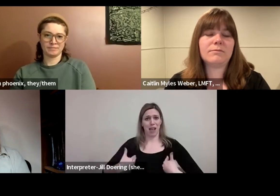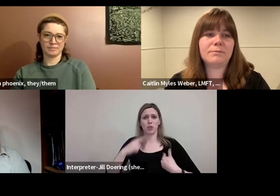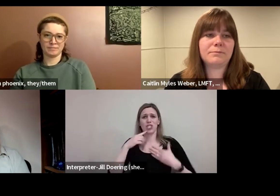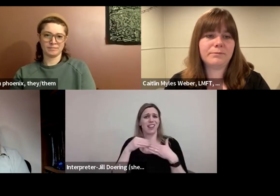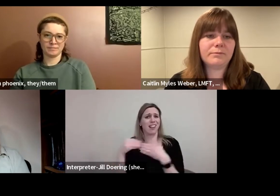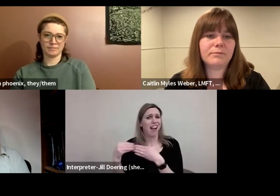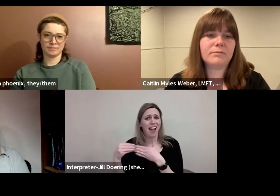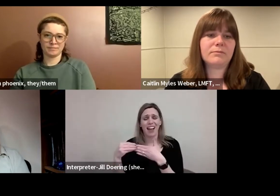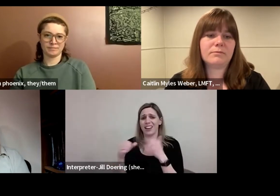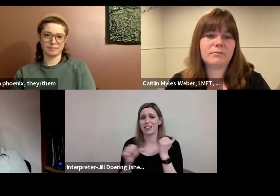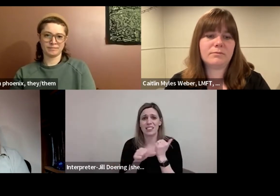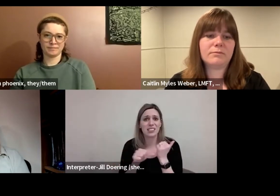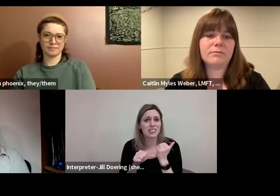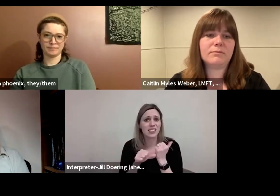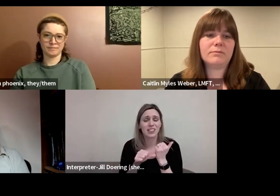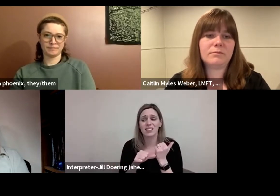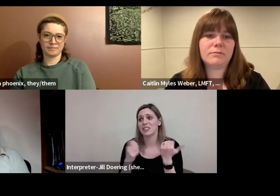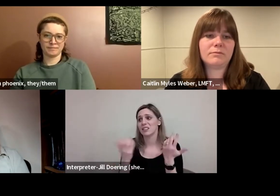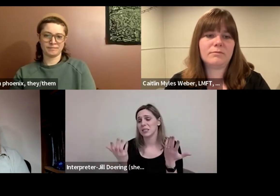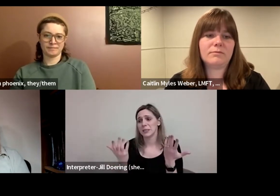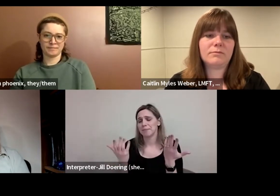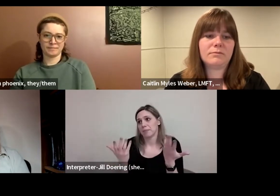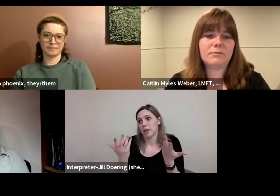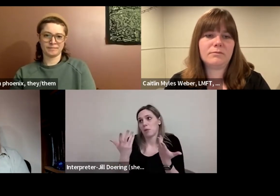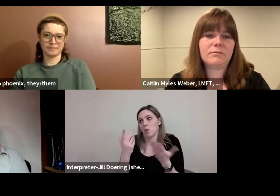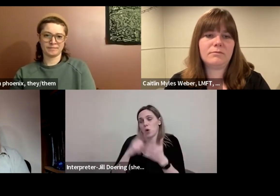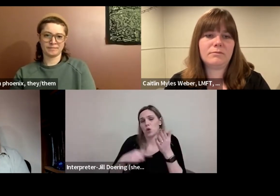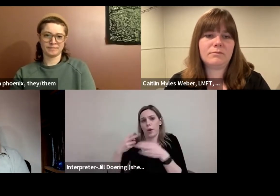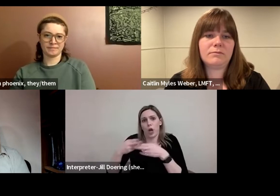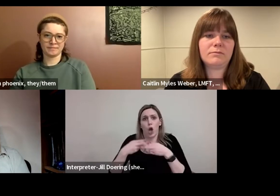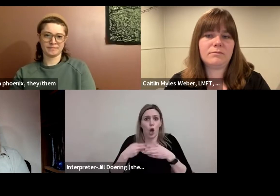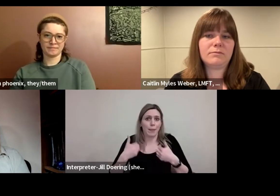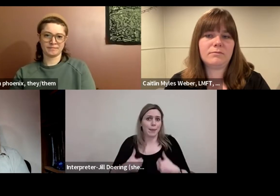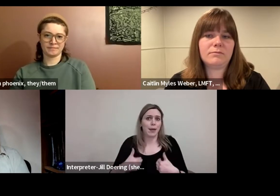whatever you wanna call it. But I'm not actually the one doing the fixing,